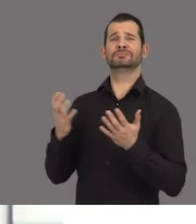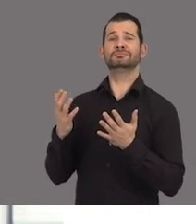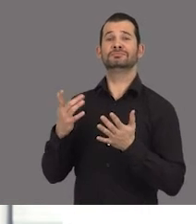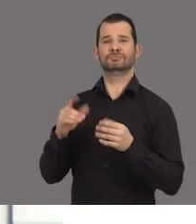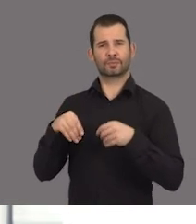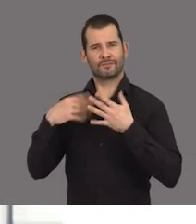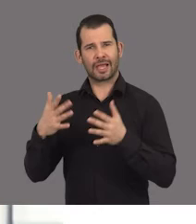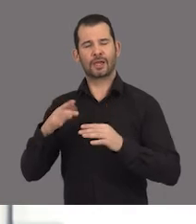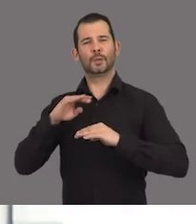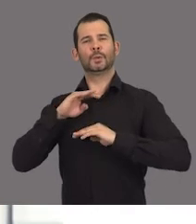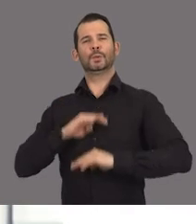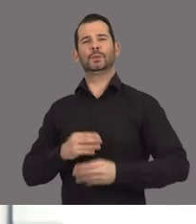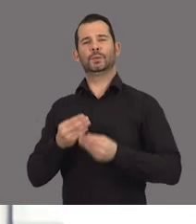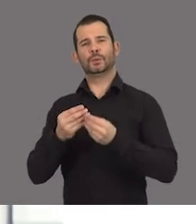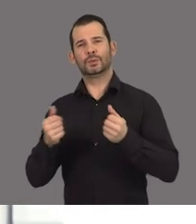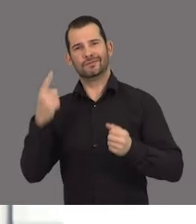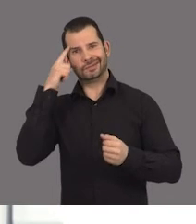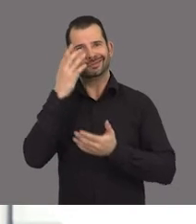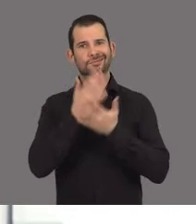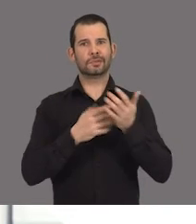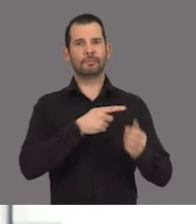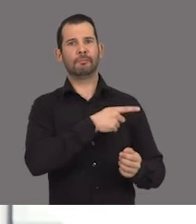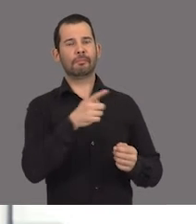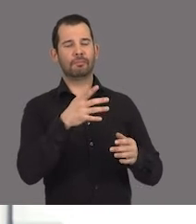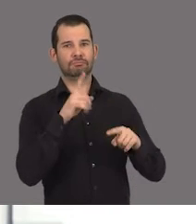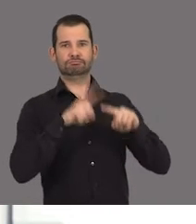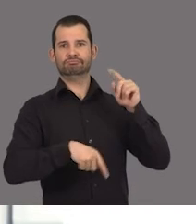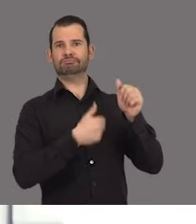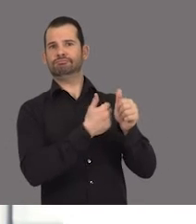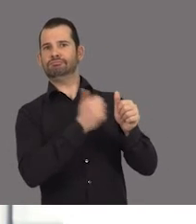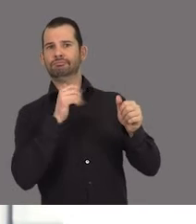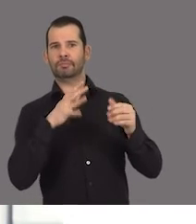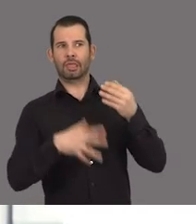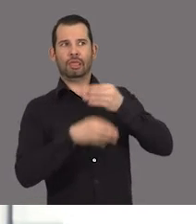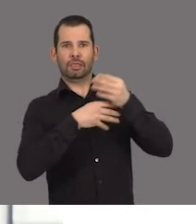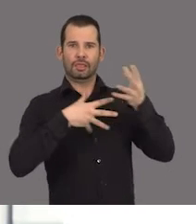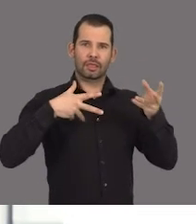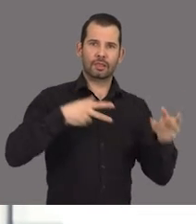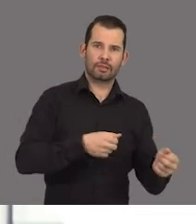It helps to offset costs that other taxpayers don’t have to face.